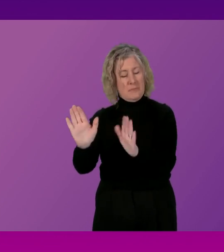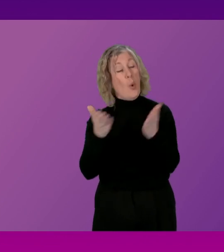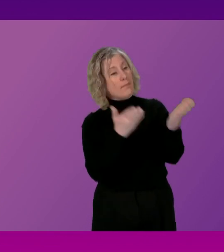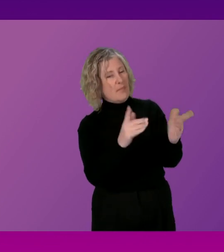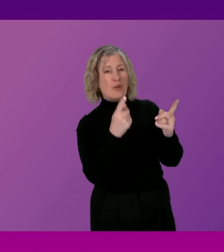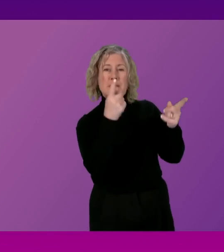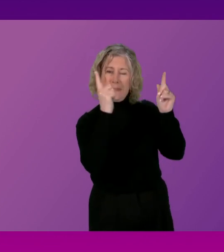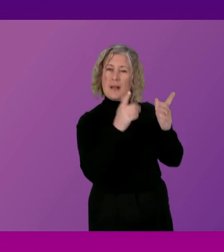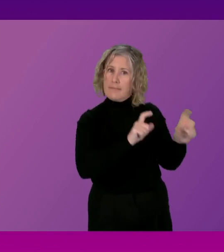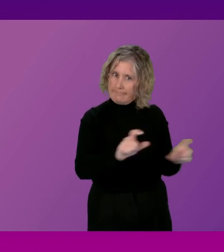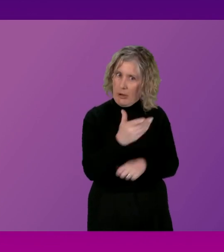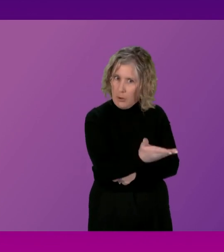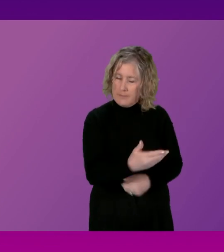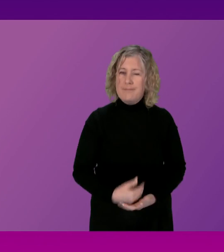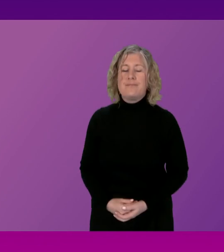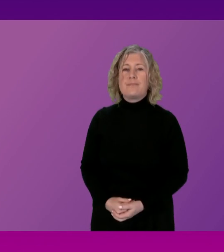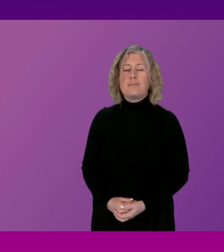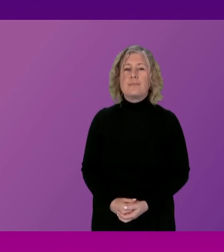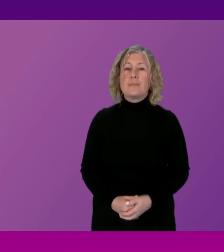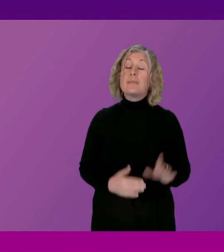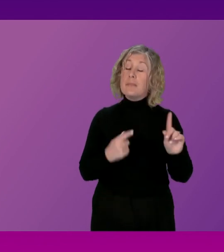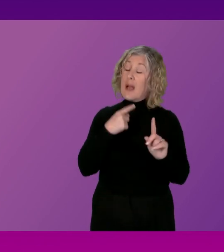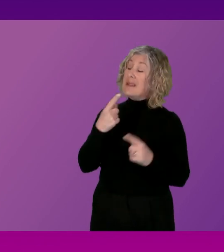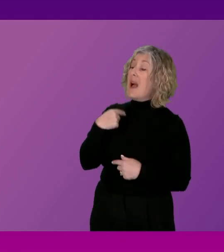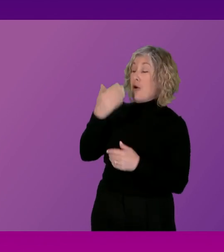I remind the Opposition, particularly the Conservatives, that when the former First